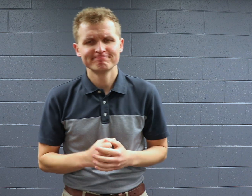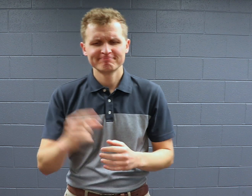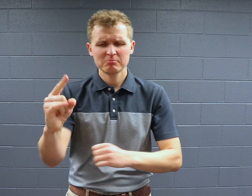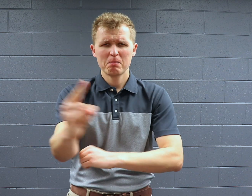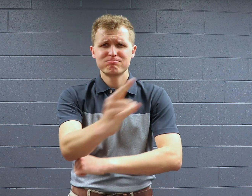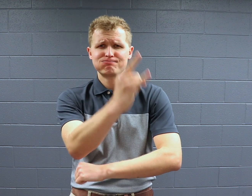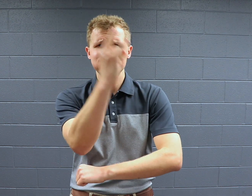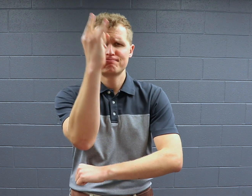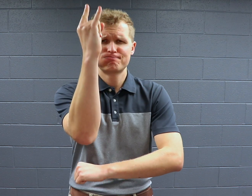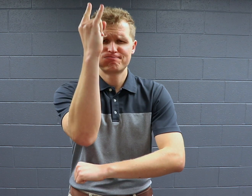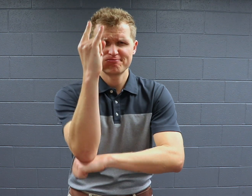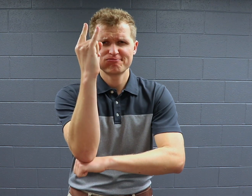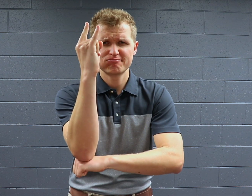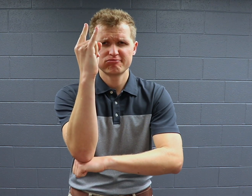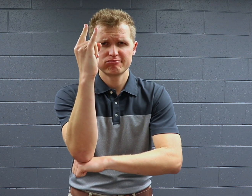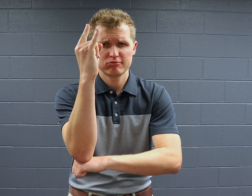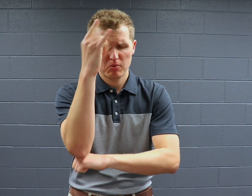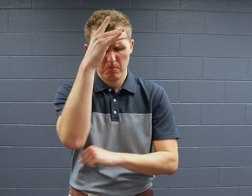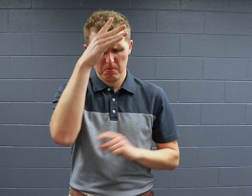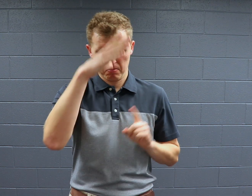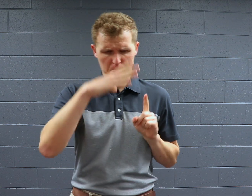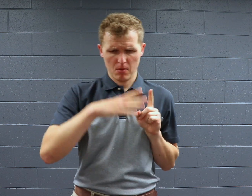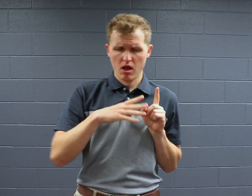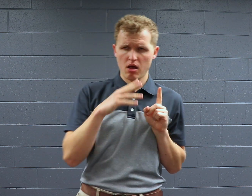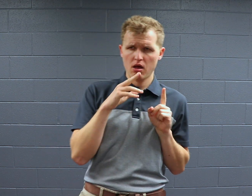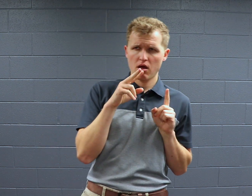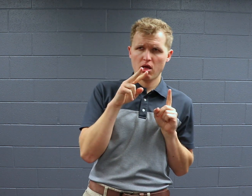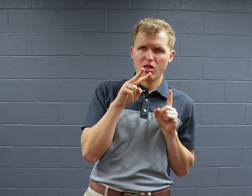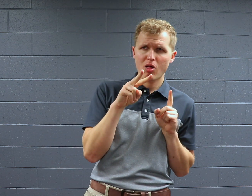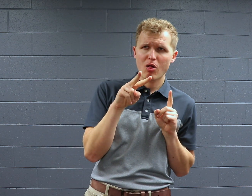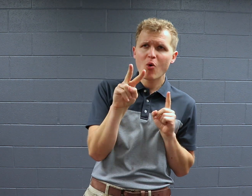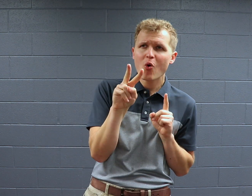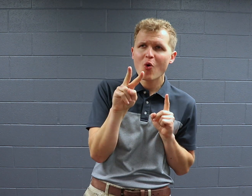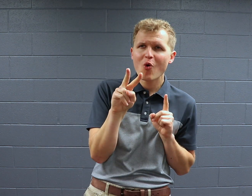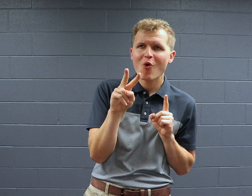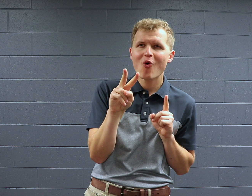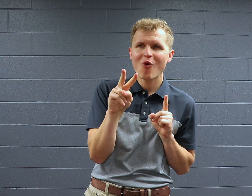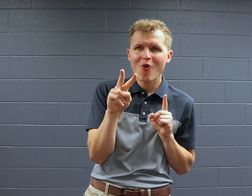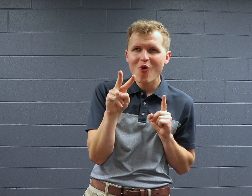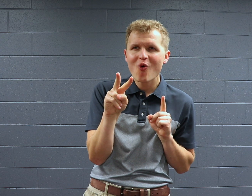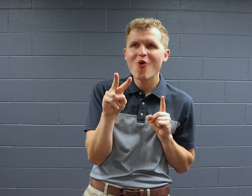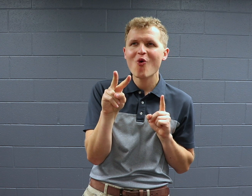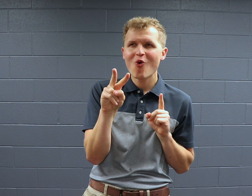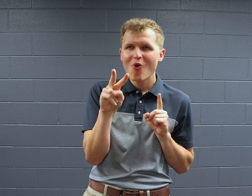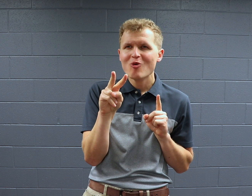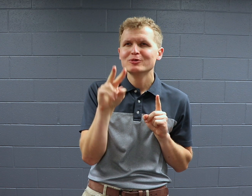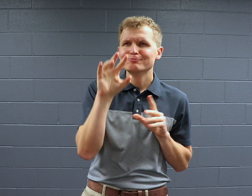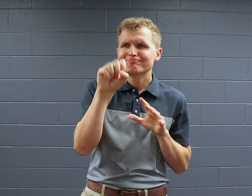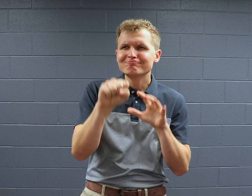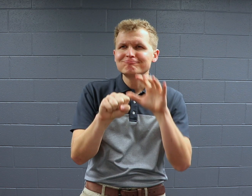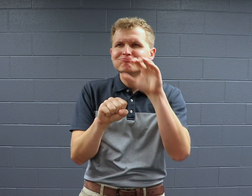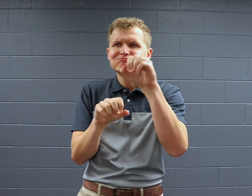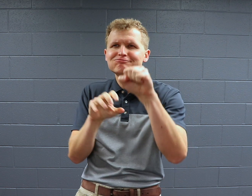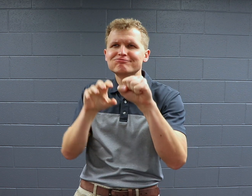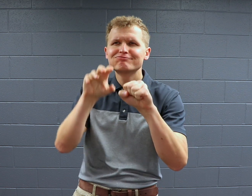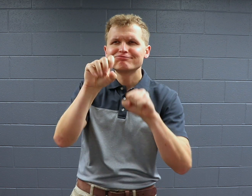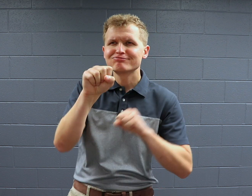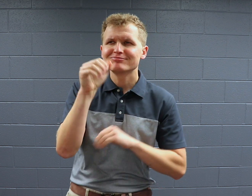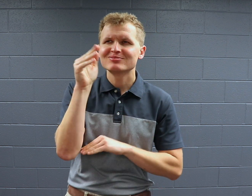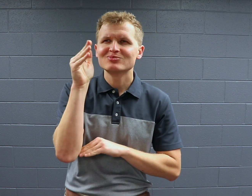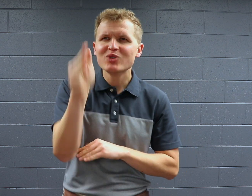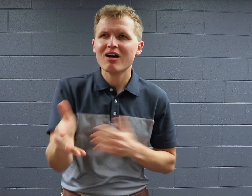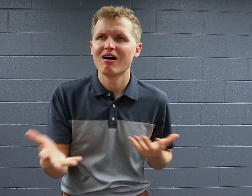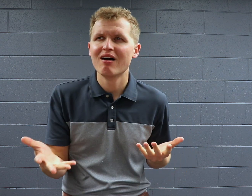A man saw a tower and decided to climb it.